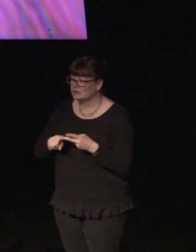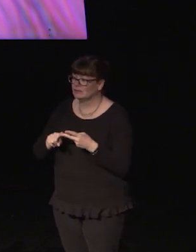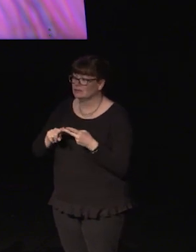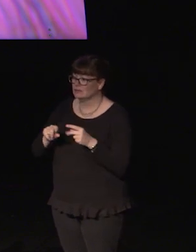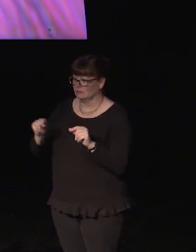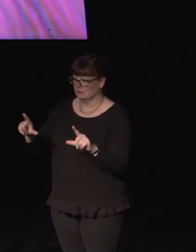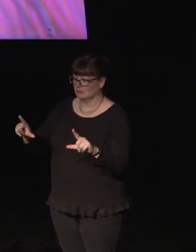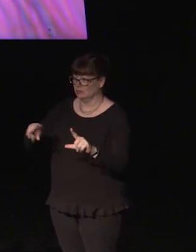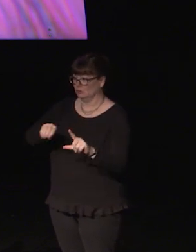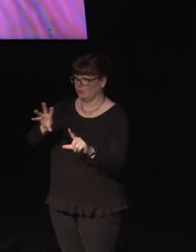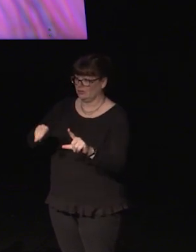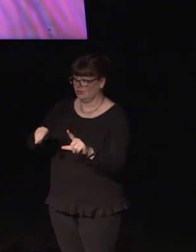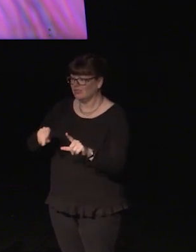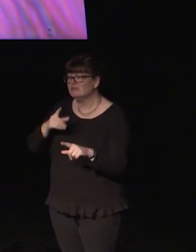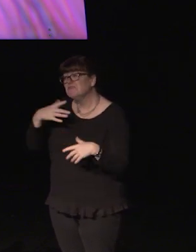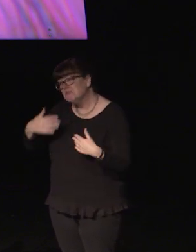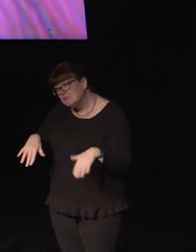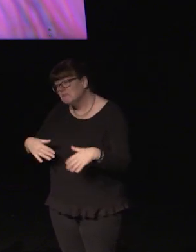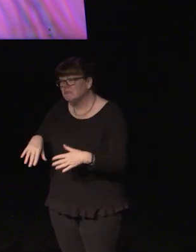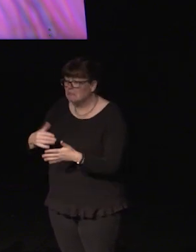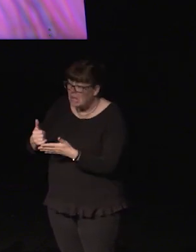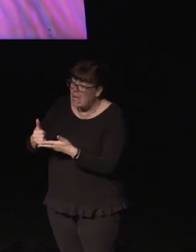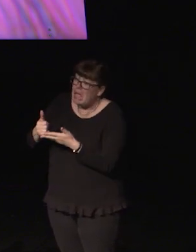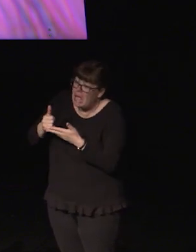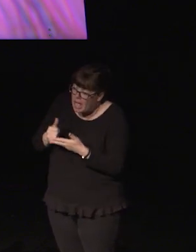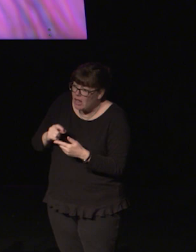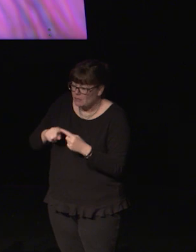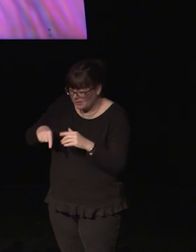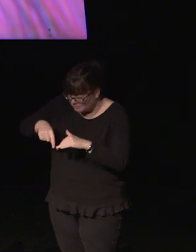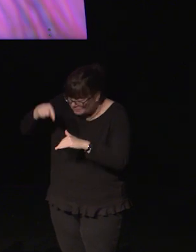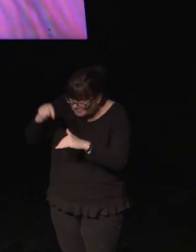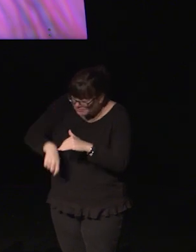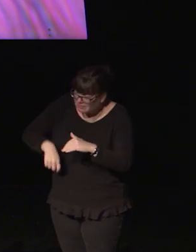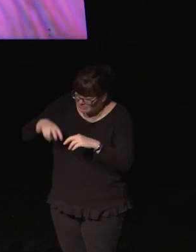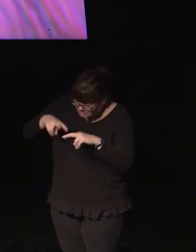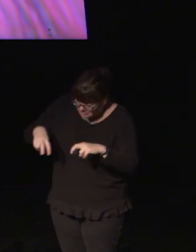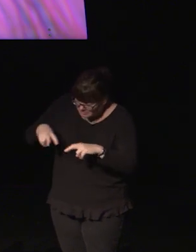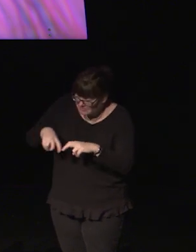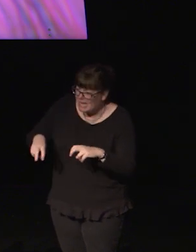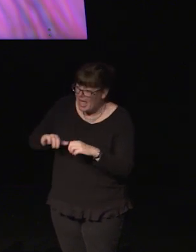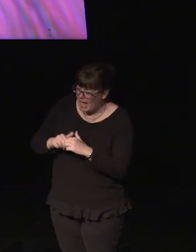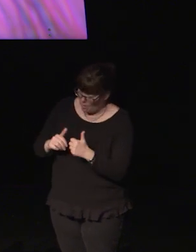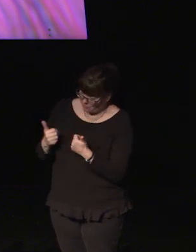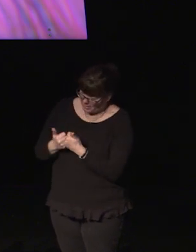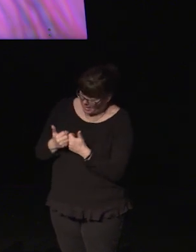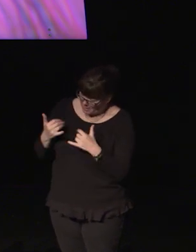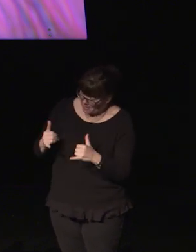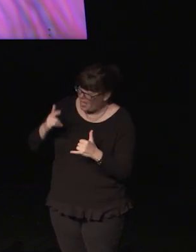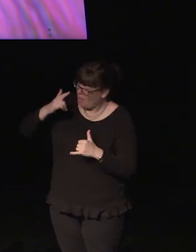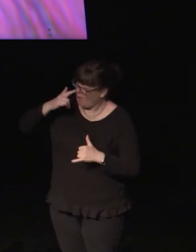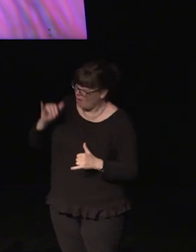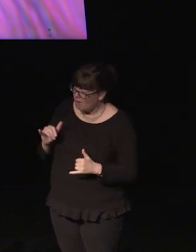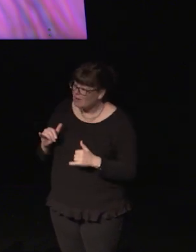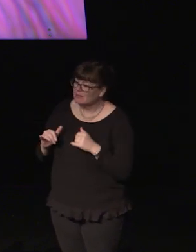but being able to kind of find that information of how it is an actual gameplay is a bit of an issue.